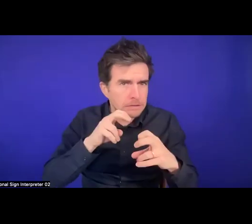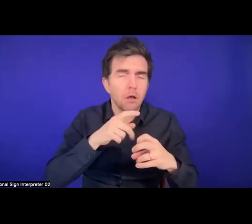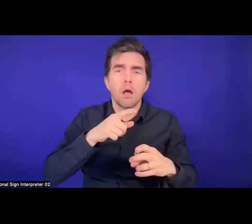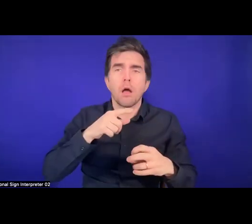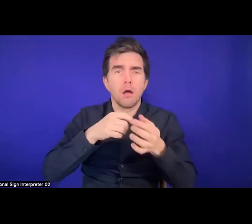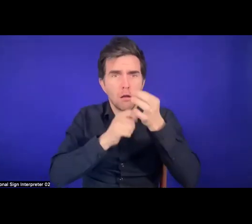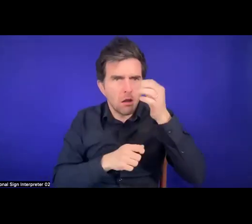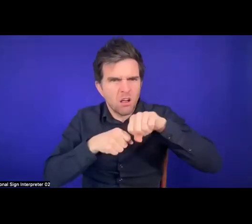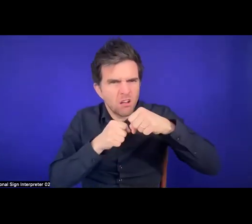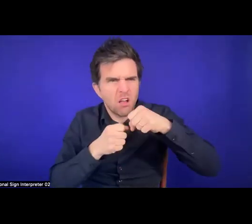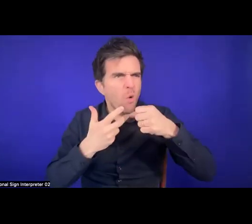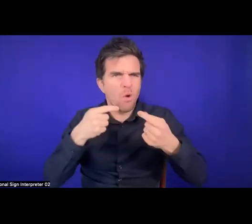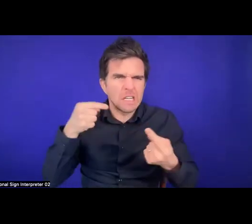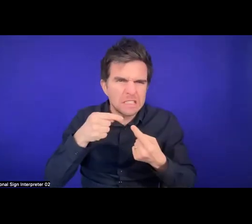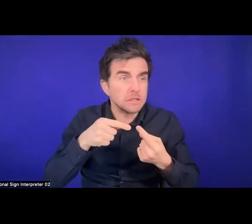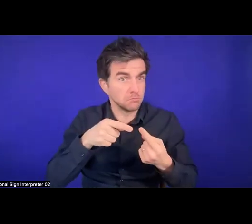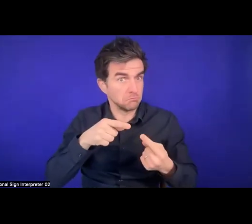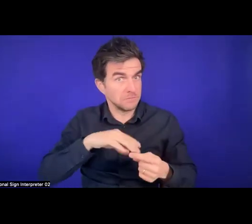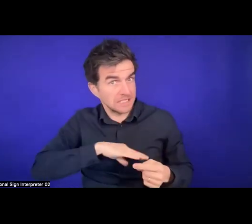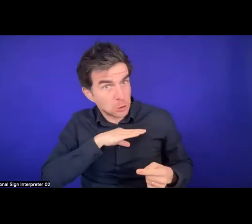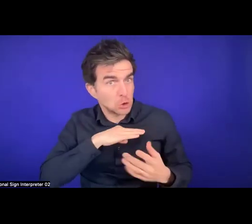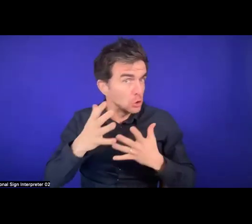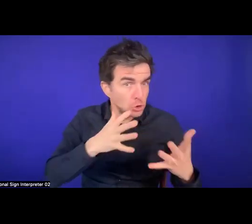demographic challenge that we have at the moment, so the aging of populations in